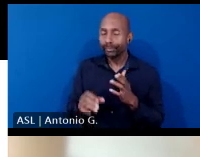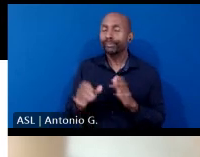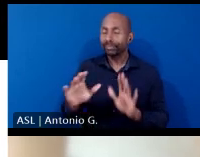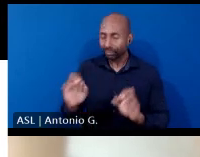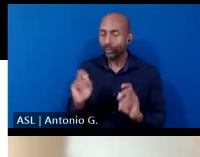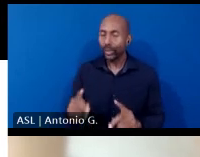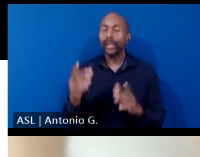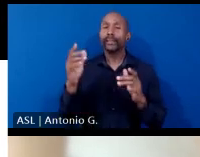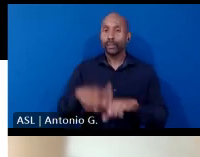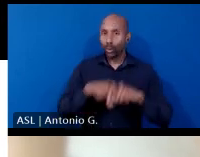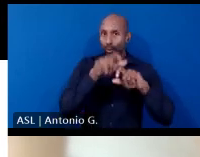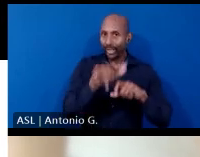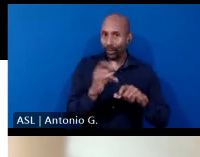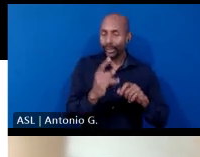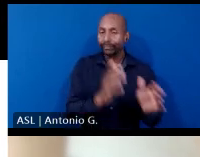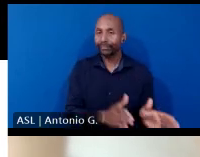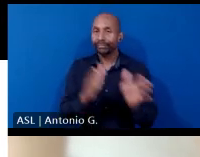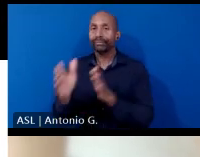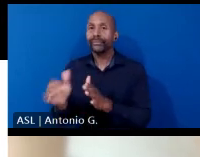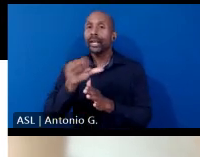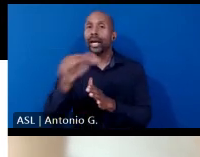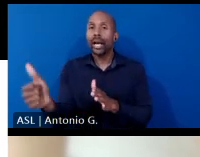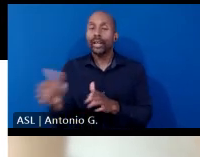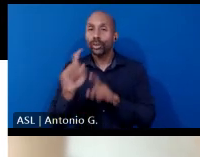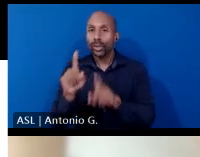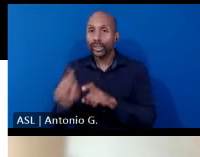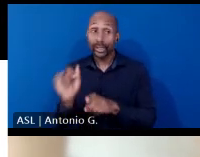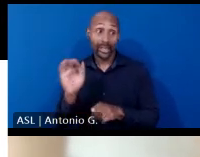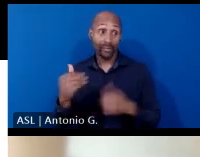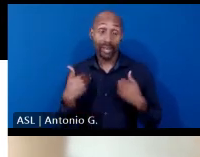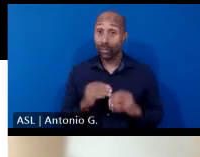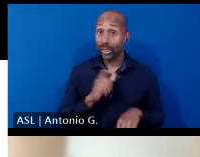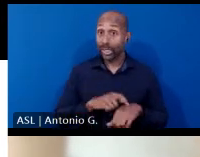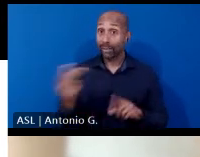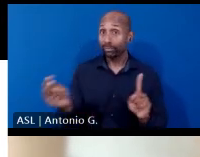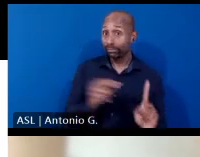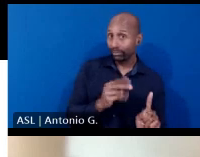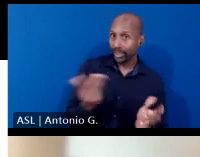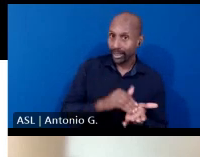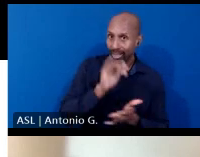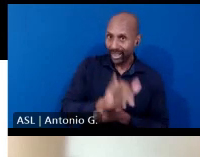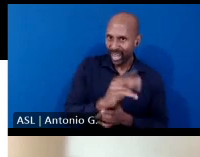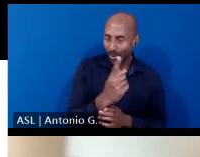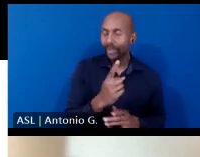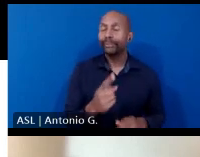And then it again, if we have time, I think we can go back to that topic. I see a few questions about you teach.